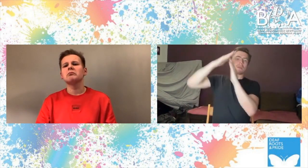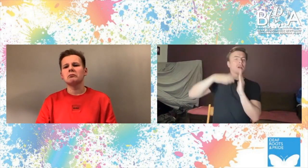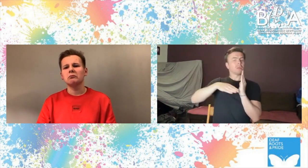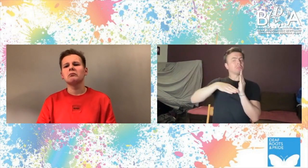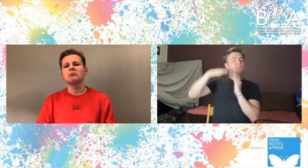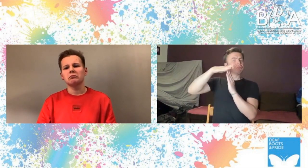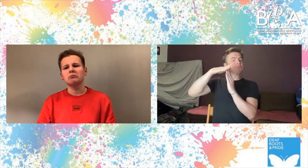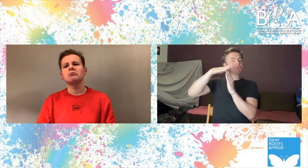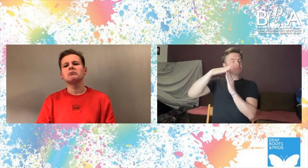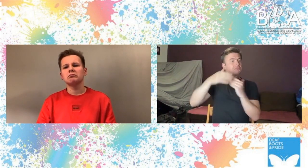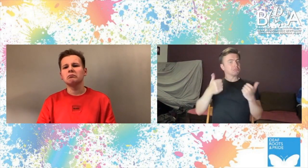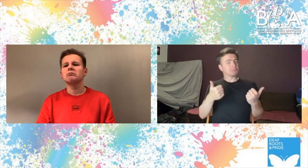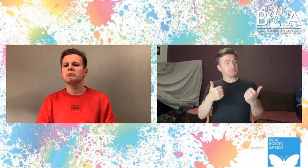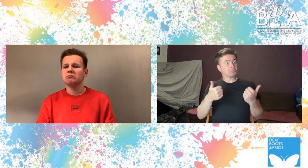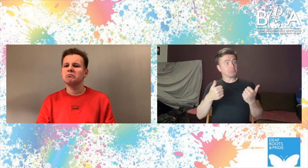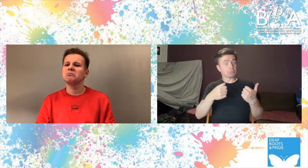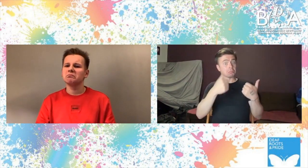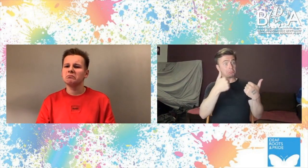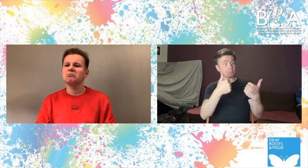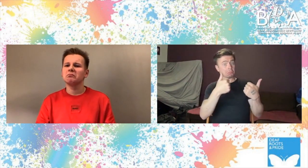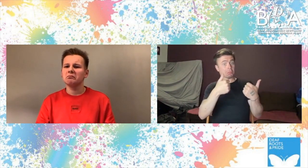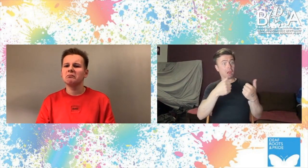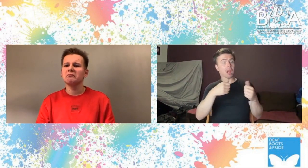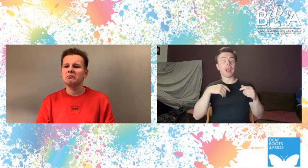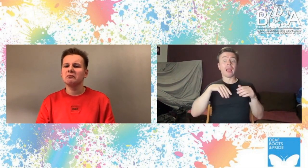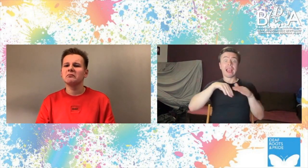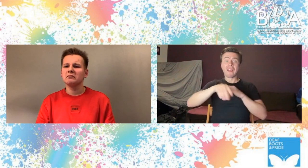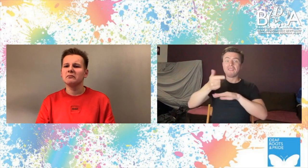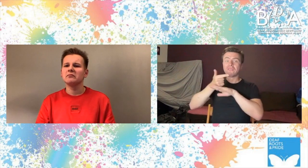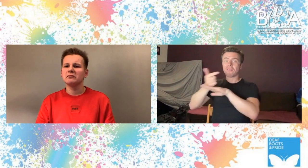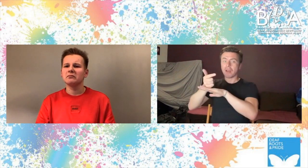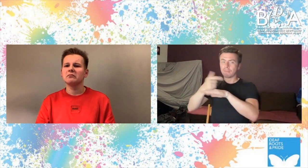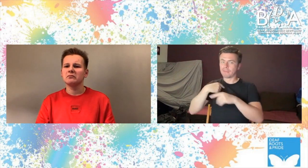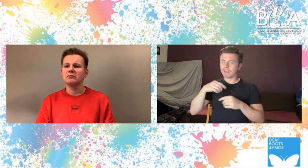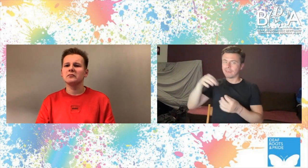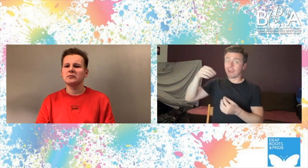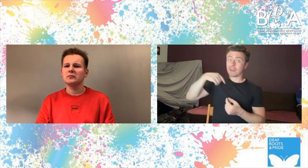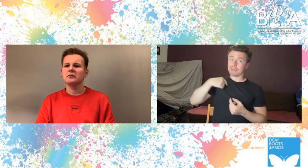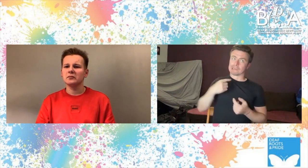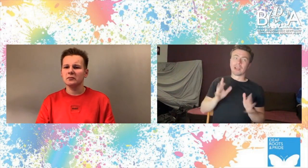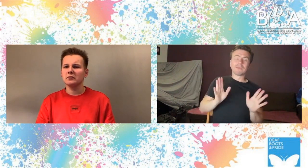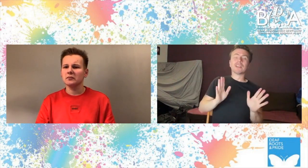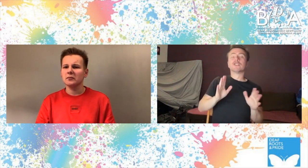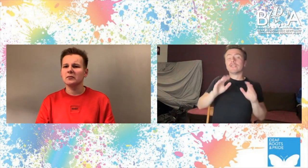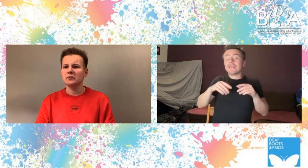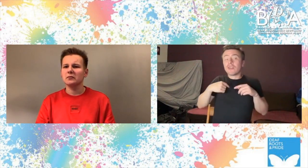one of the top levels of degree. And that's in film and well I don't